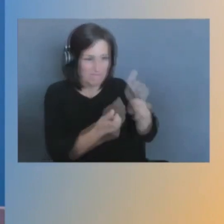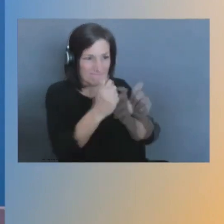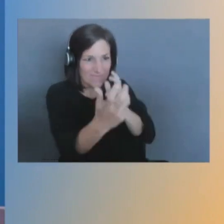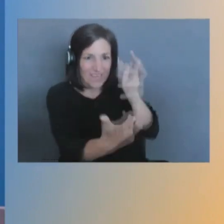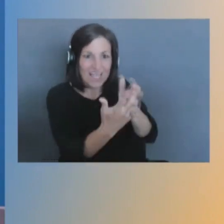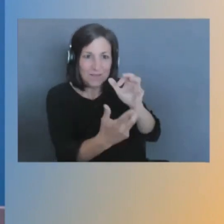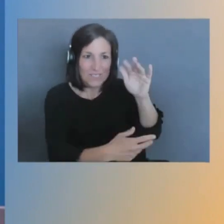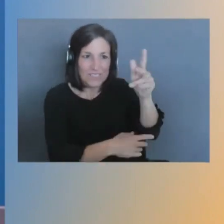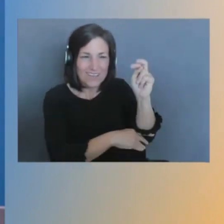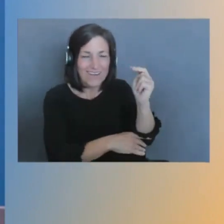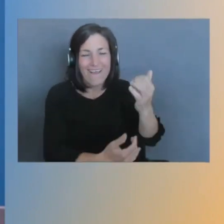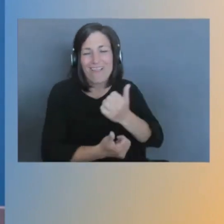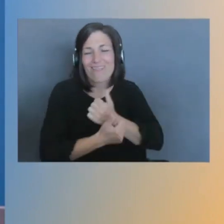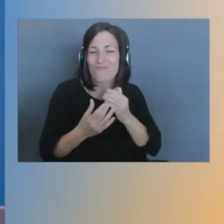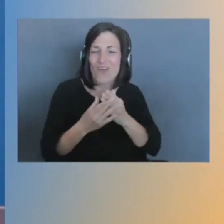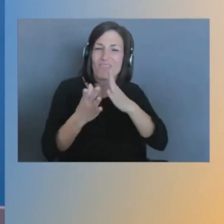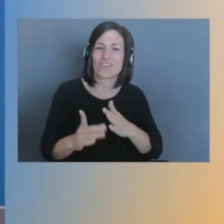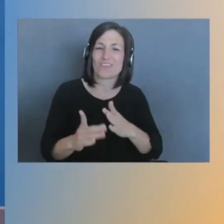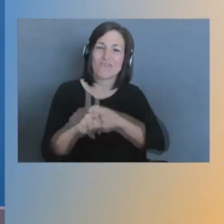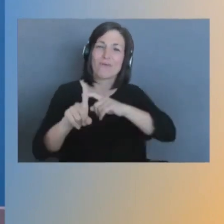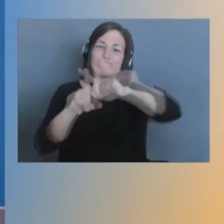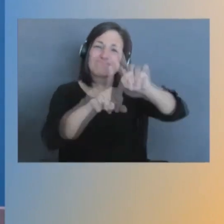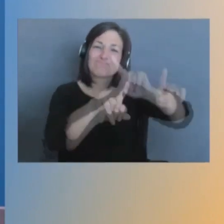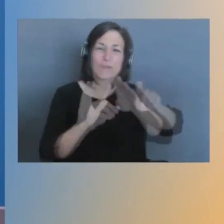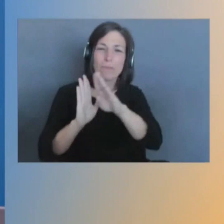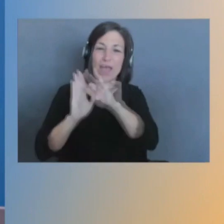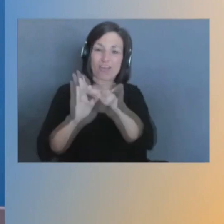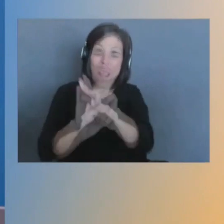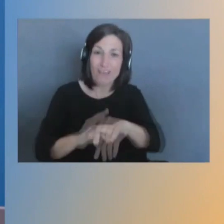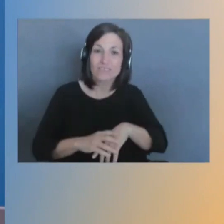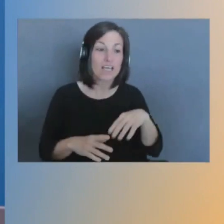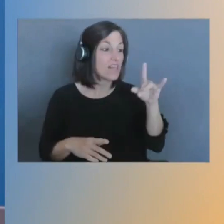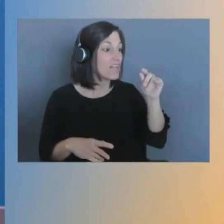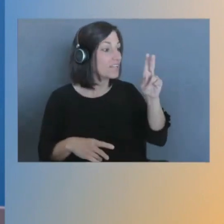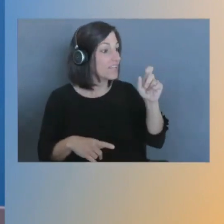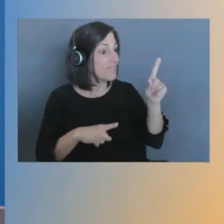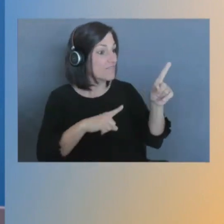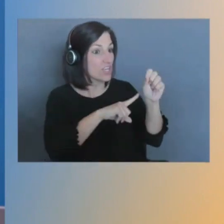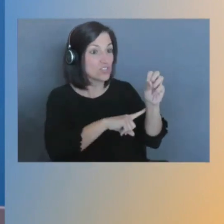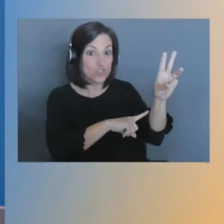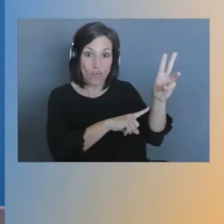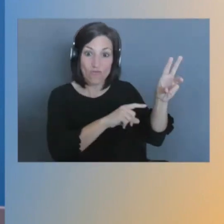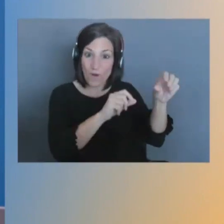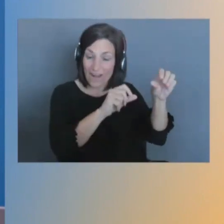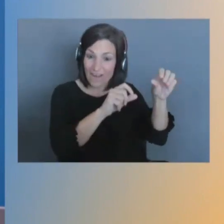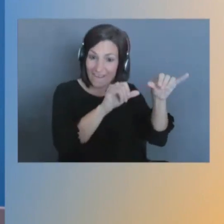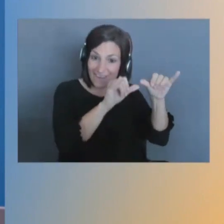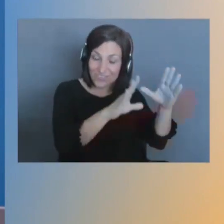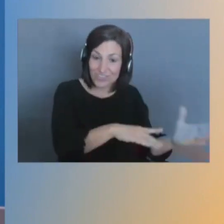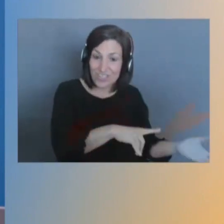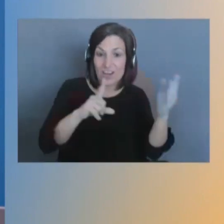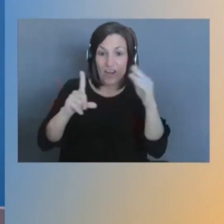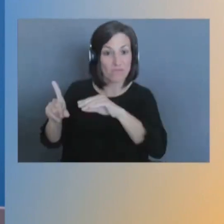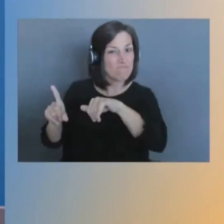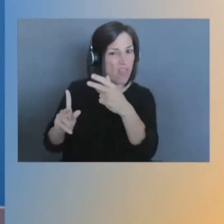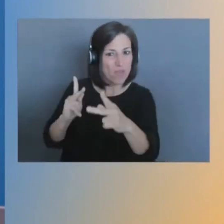Dave, for example, comes from a software engineering background, while Nafea comes from the hardware side, because building infrastructure at scale,